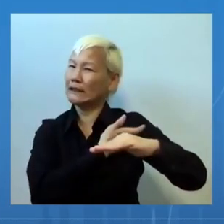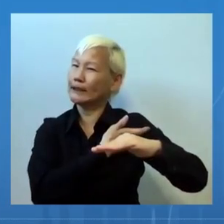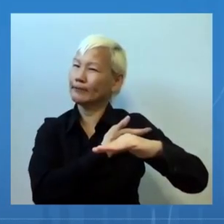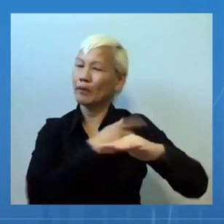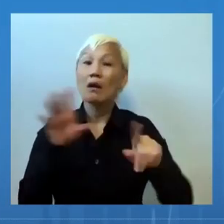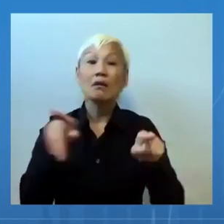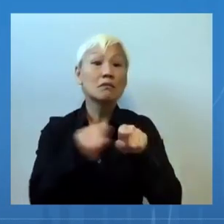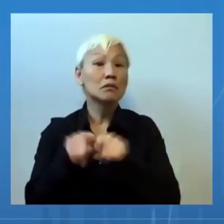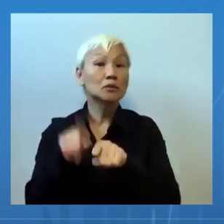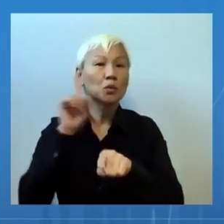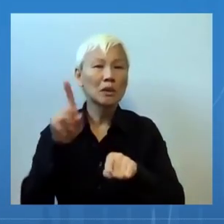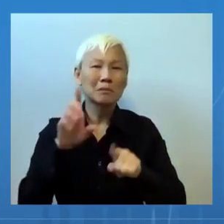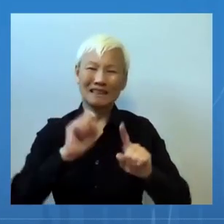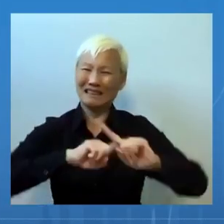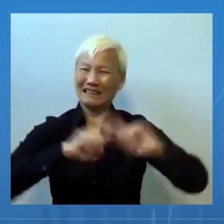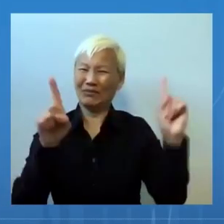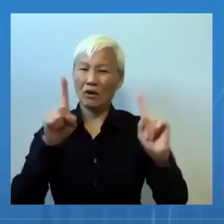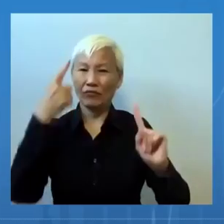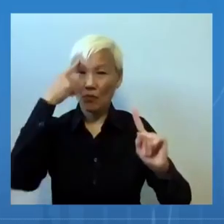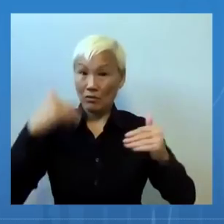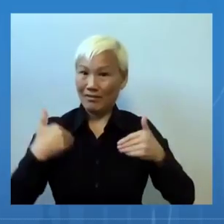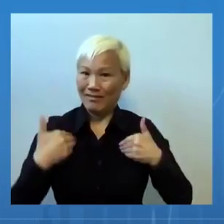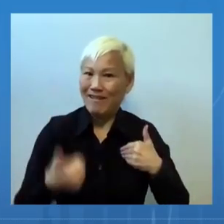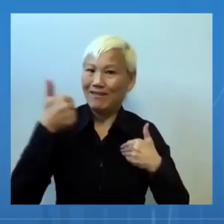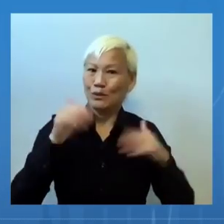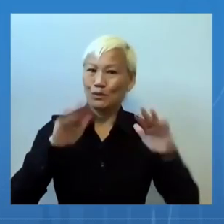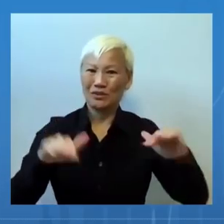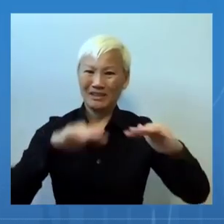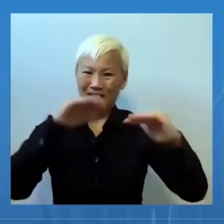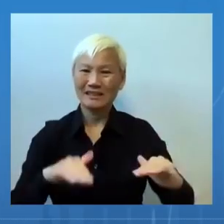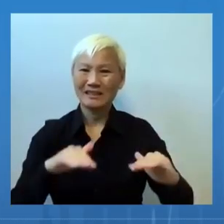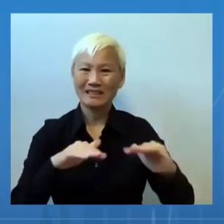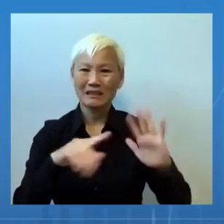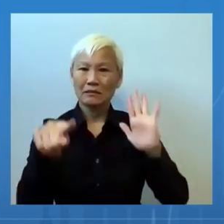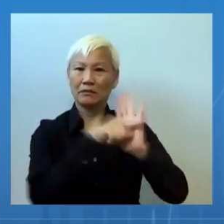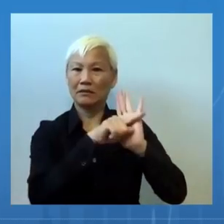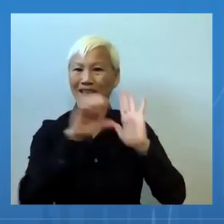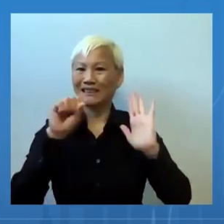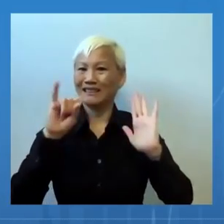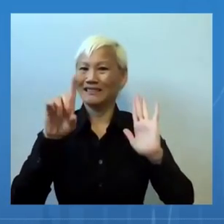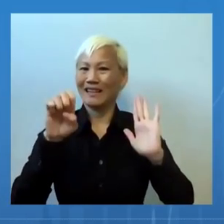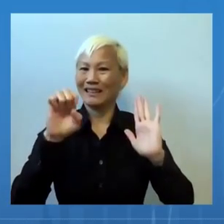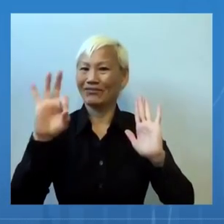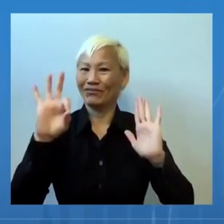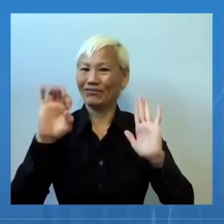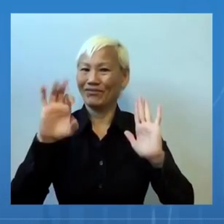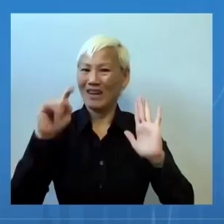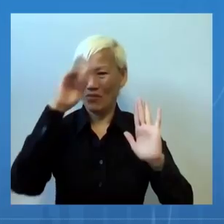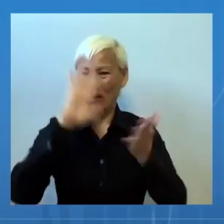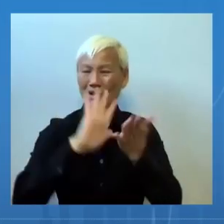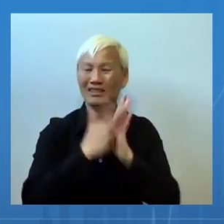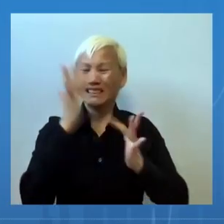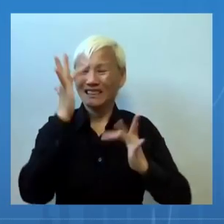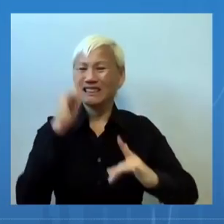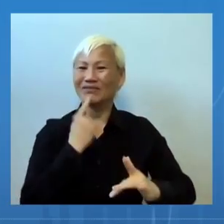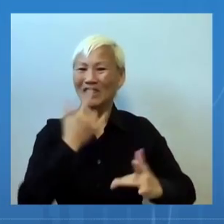that they're at even less risk of severe disease. I'm just wondering the sense of urgency about a vaccine for kids under five.